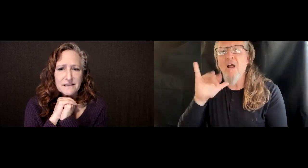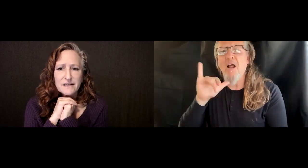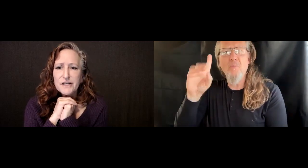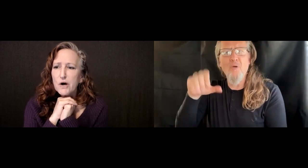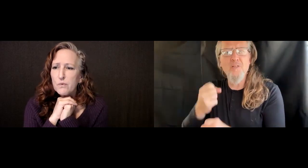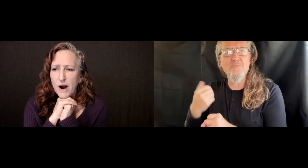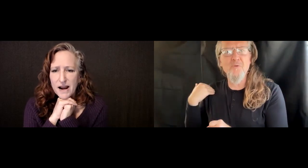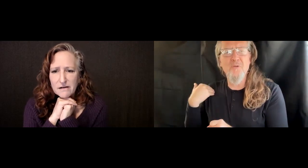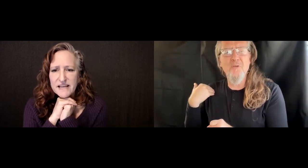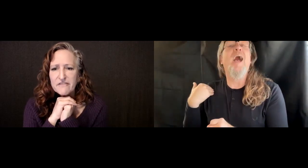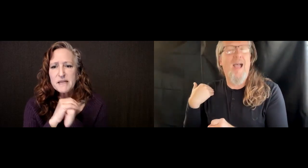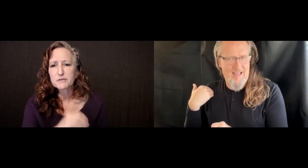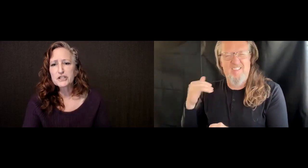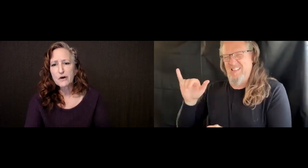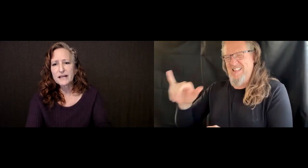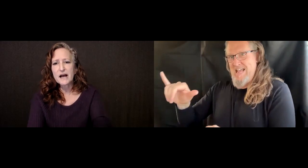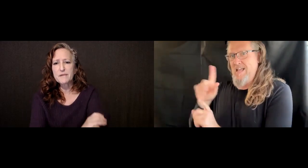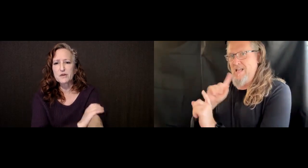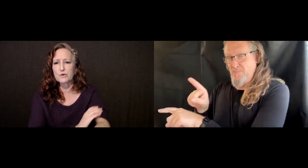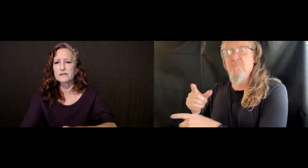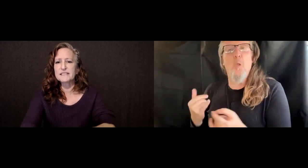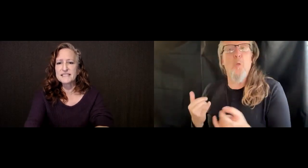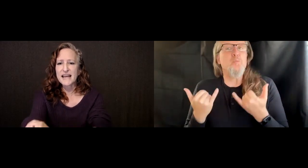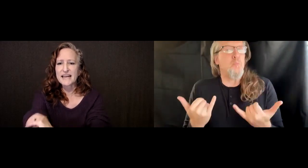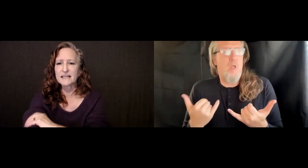Why are deaf people showing up in the world today? Whereas 50 years ago I never.